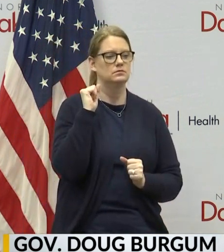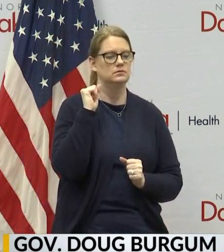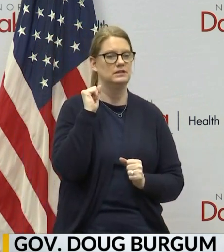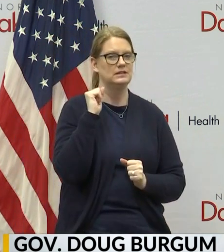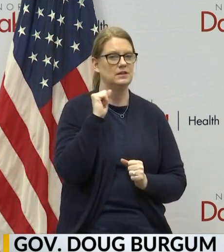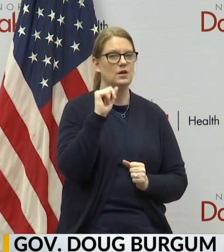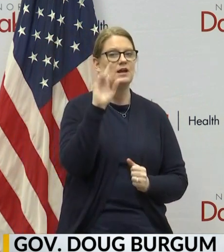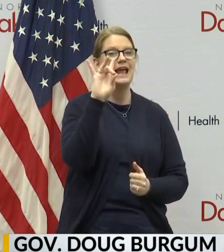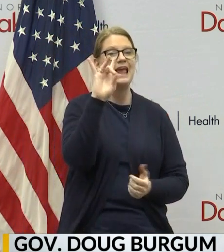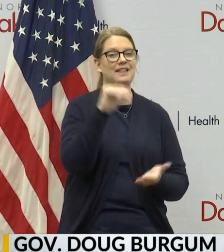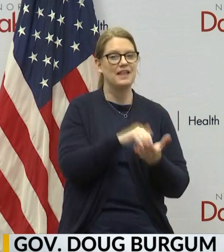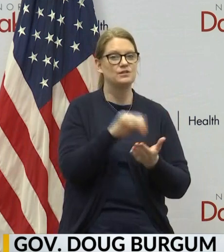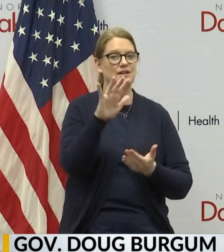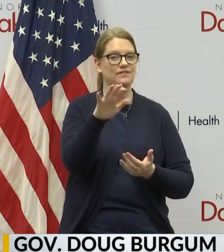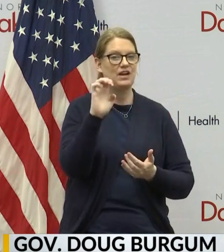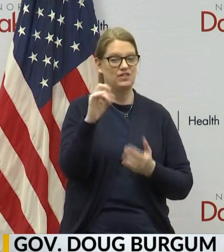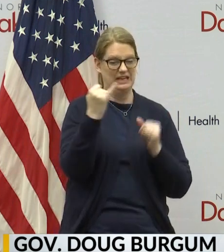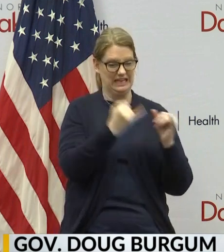THAT WE'VE GOT GREAT PERSONAL